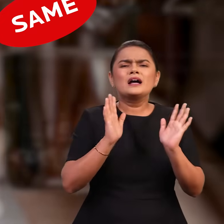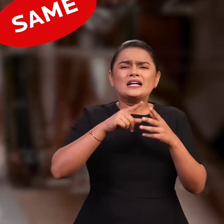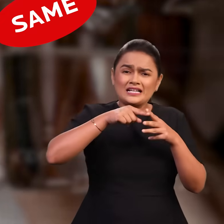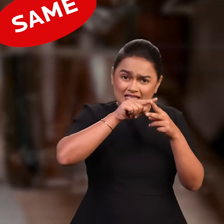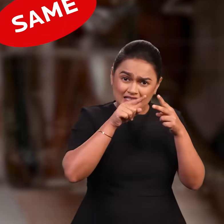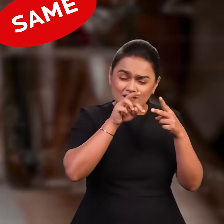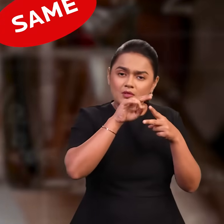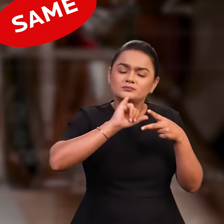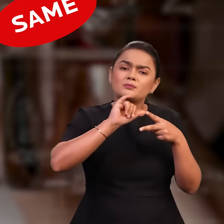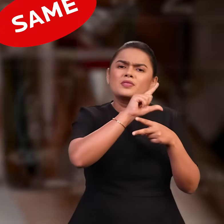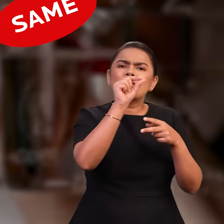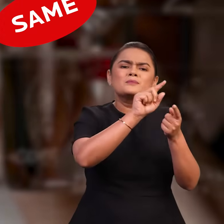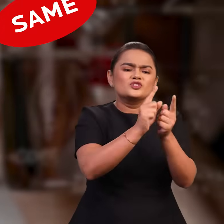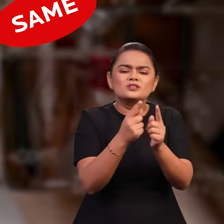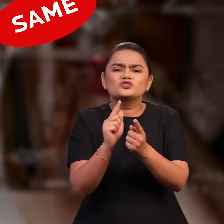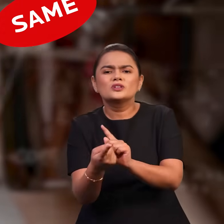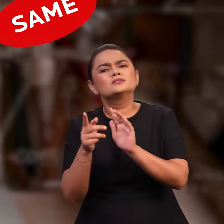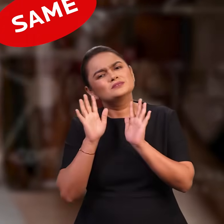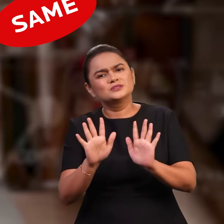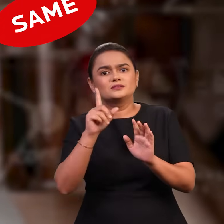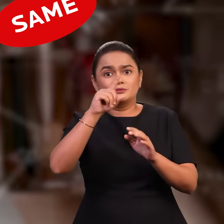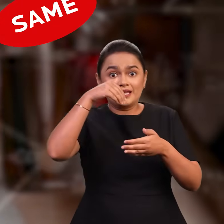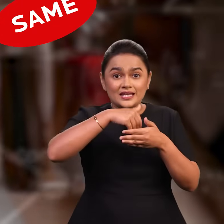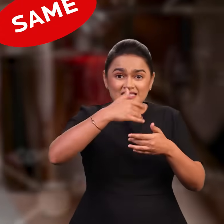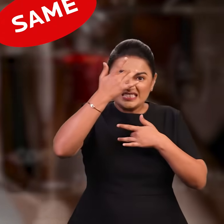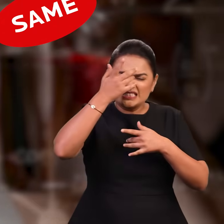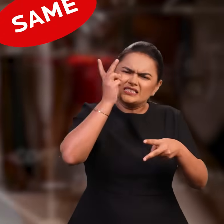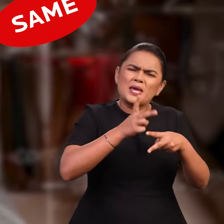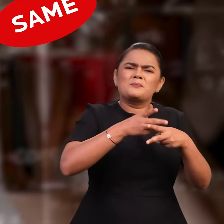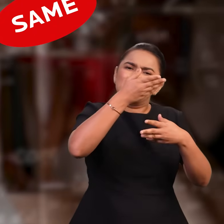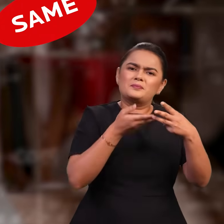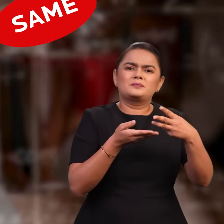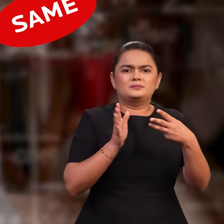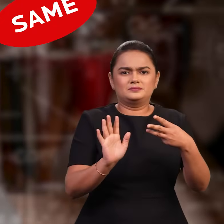Basically, it's just a change in the name. It is not a change in the disease.